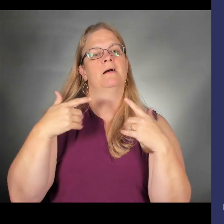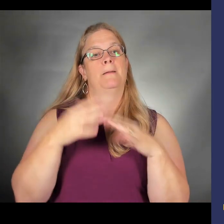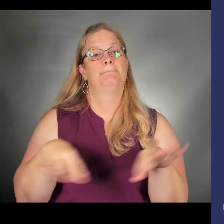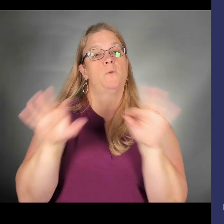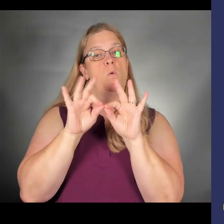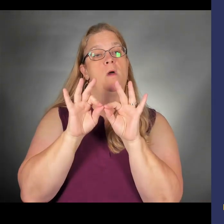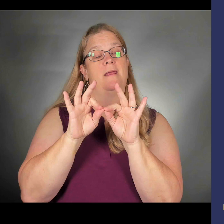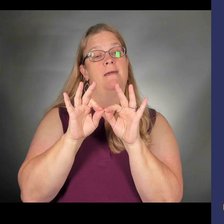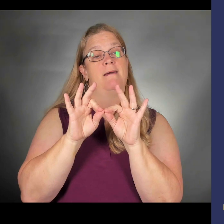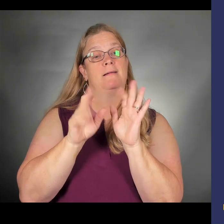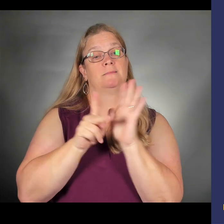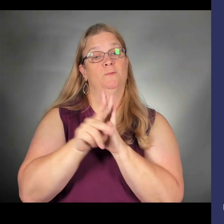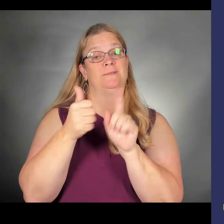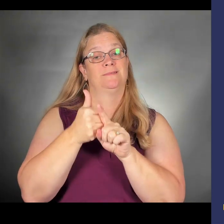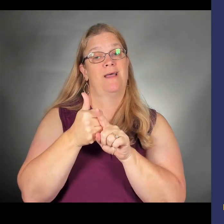believes that